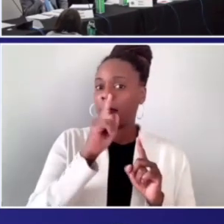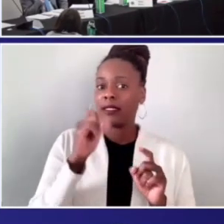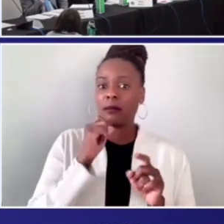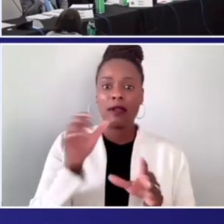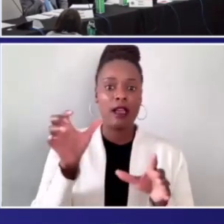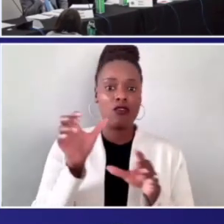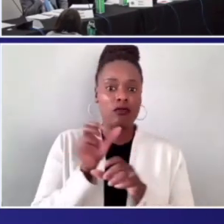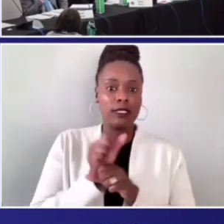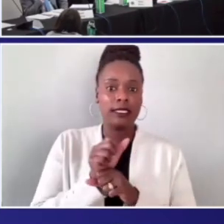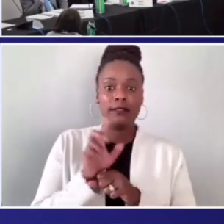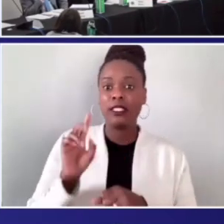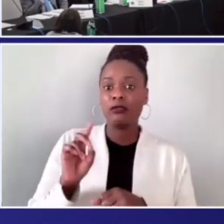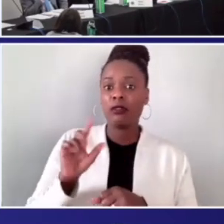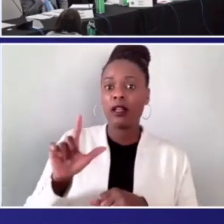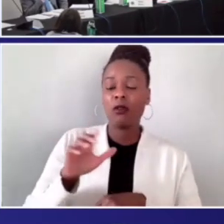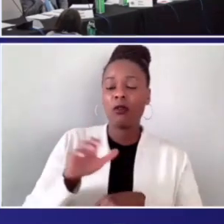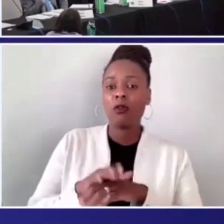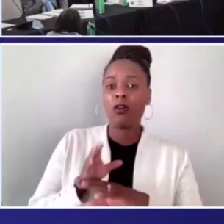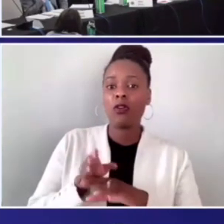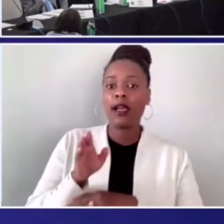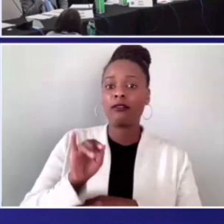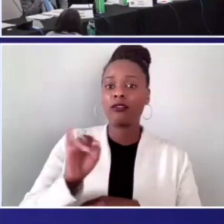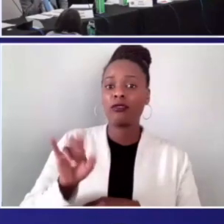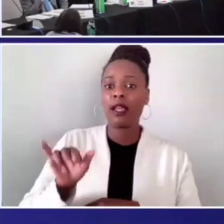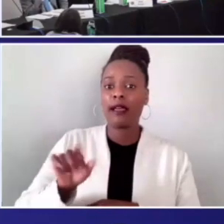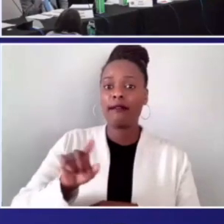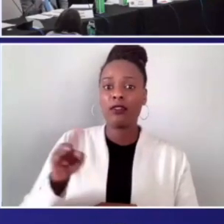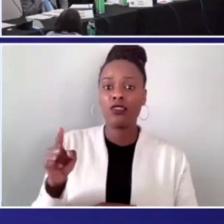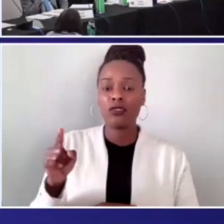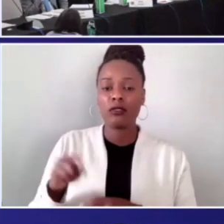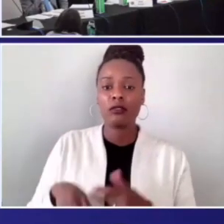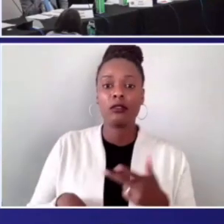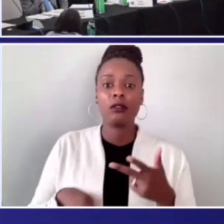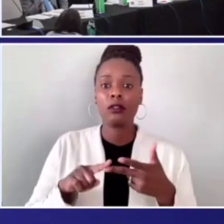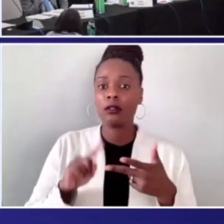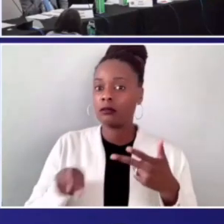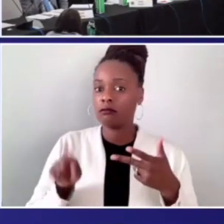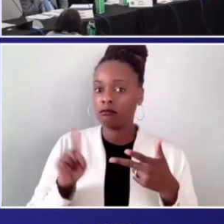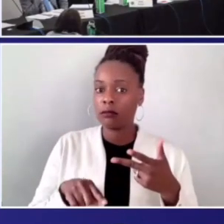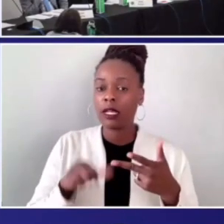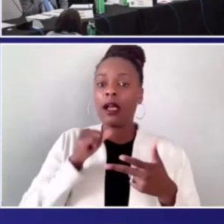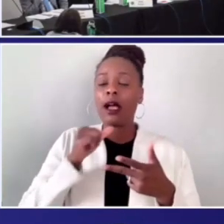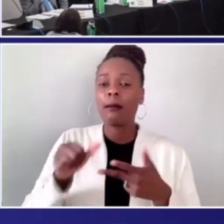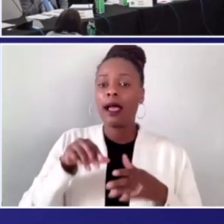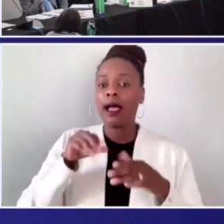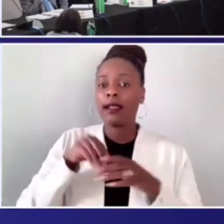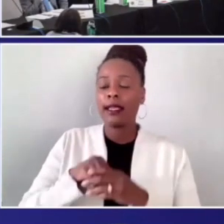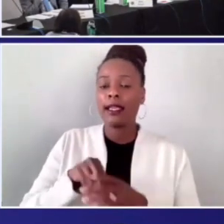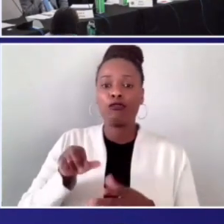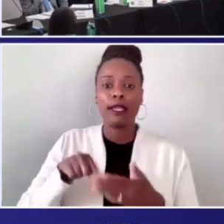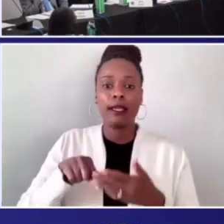Direct Loan on or after July 1 and I'm not in repayment yet, I'm wondering if that borrower --